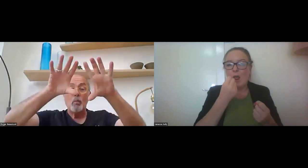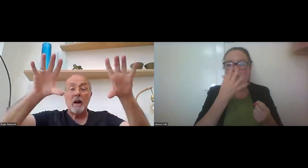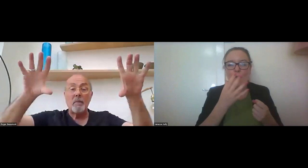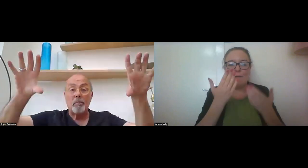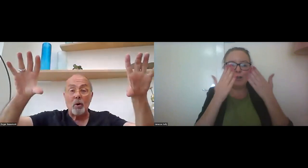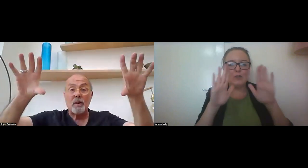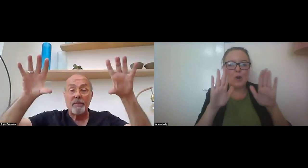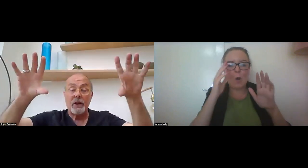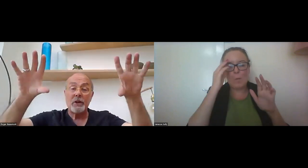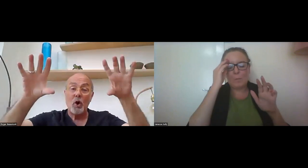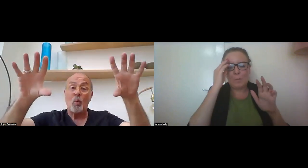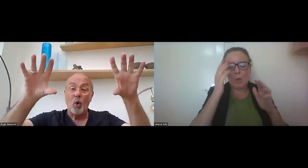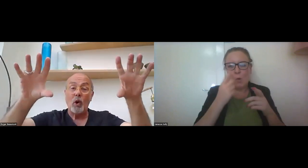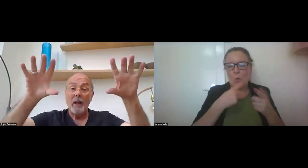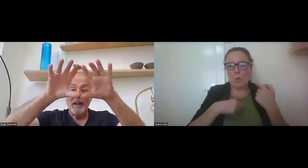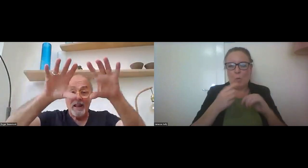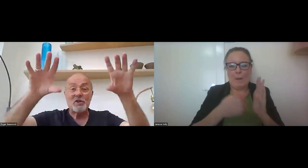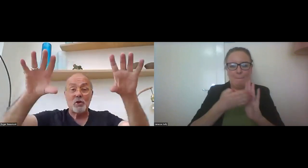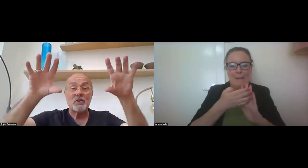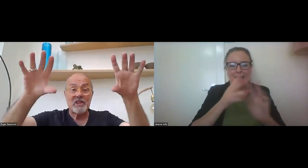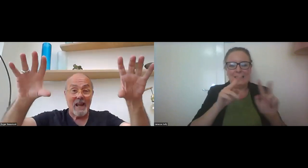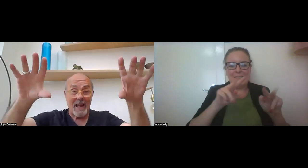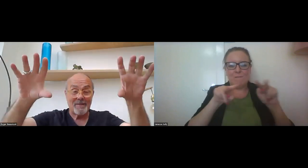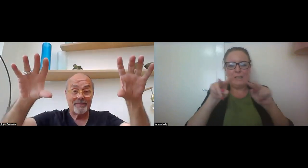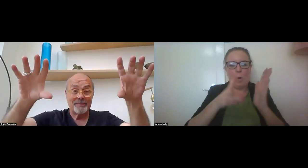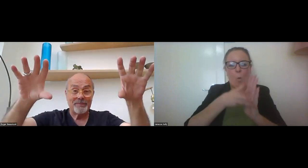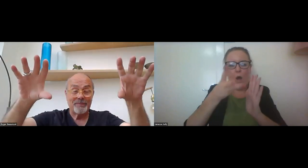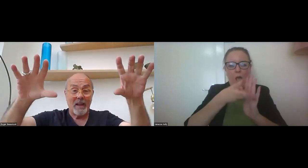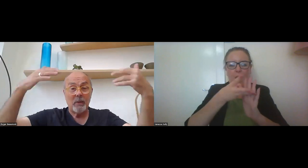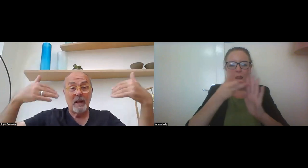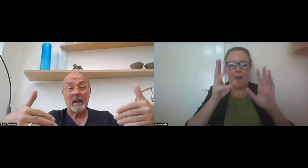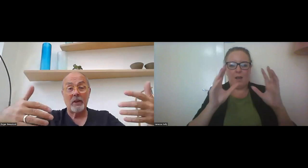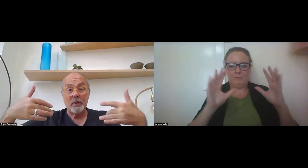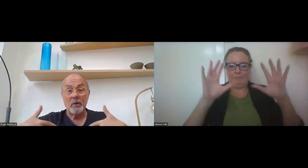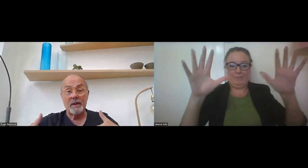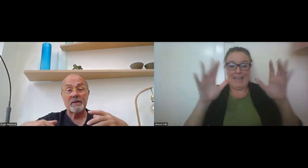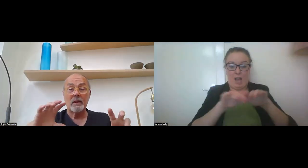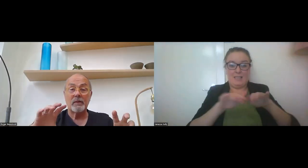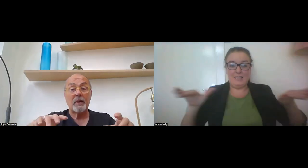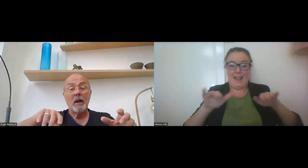we kind of built a video wall into the set and we had other units around.